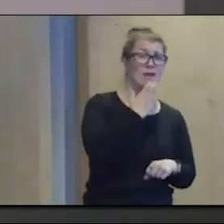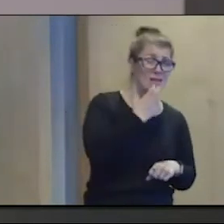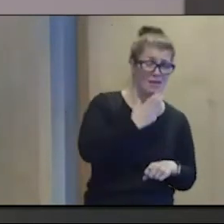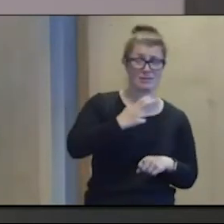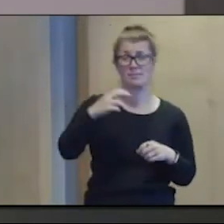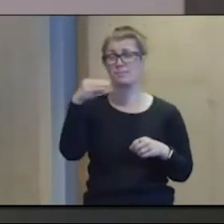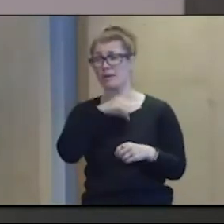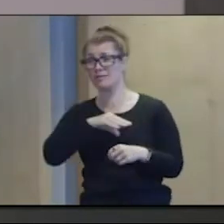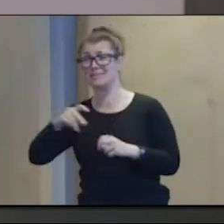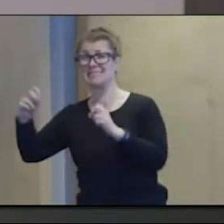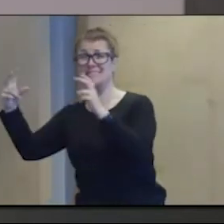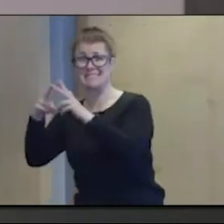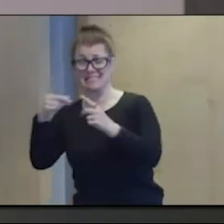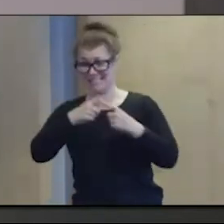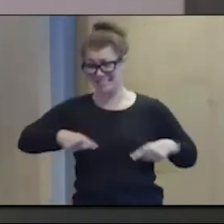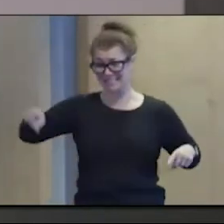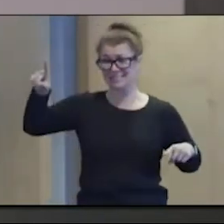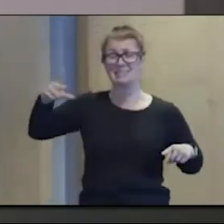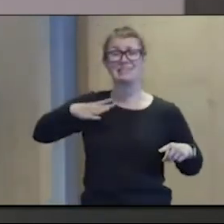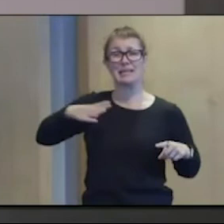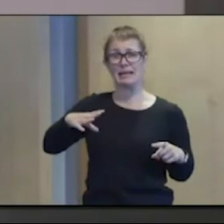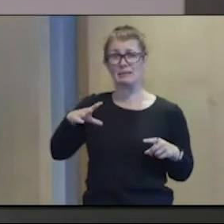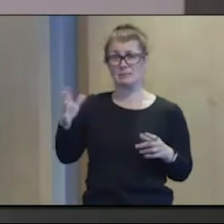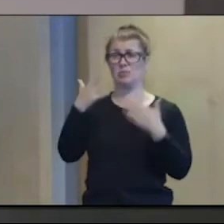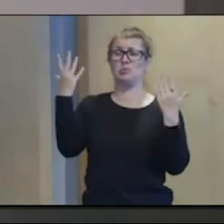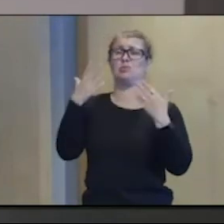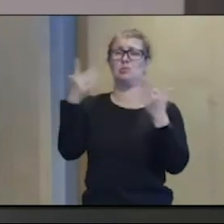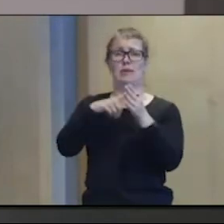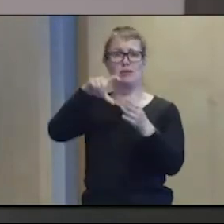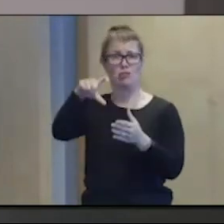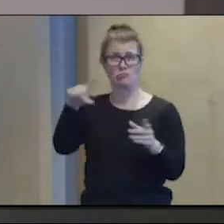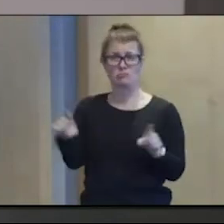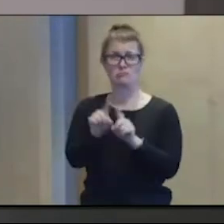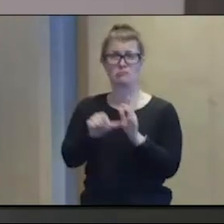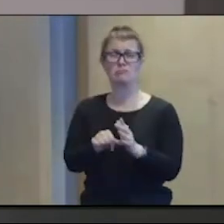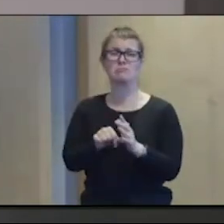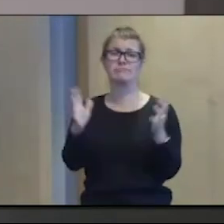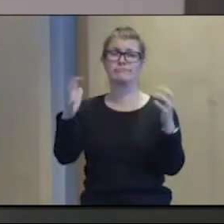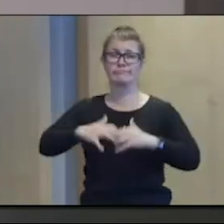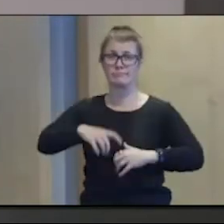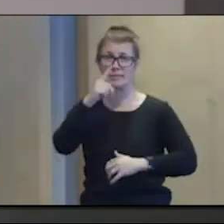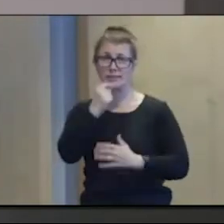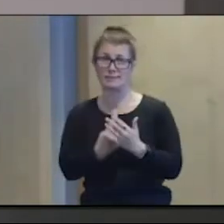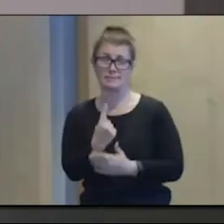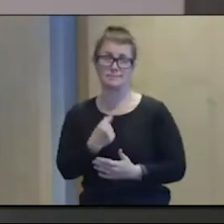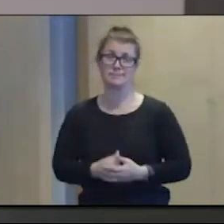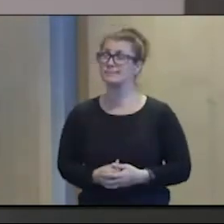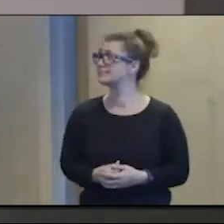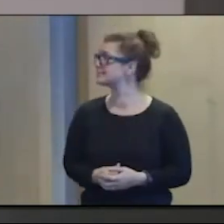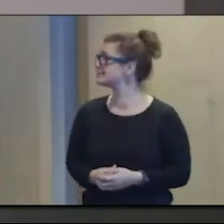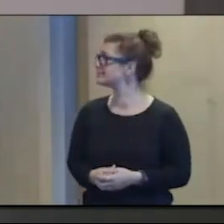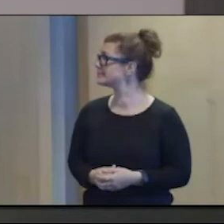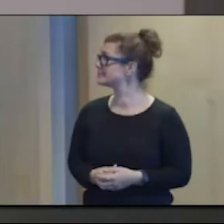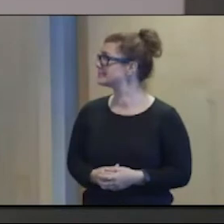all want air conditioning at the same time. So and finally one source of flexibility